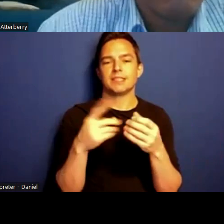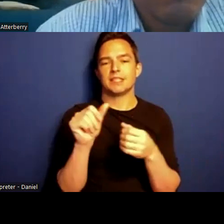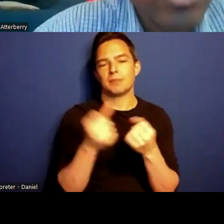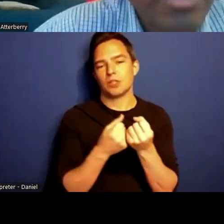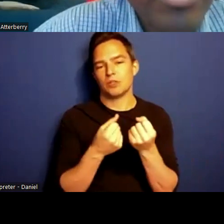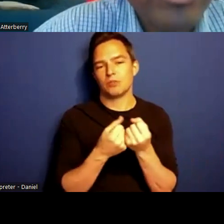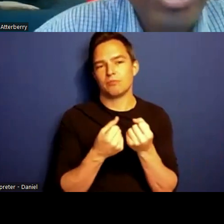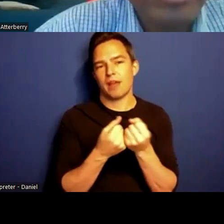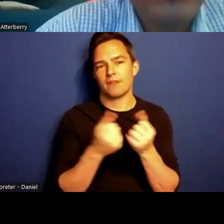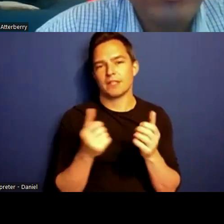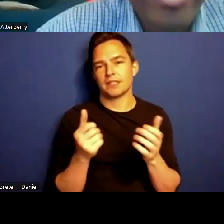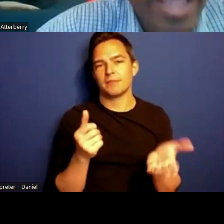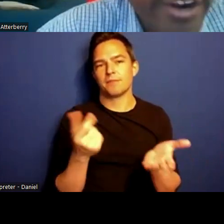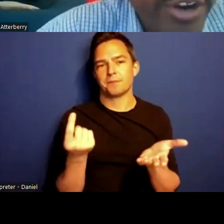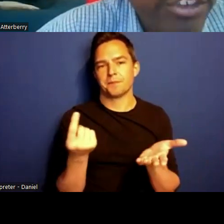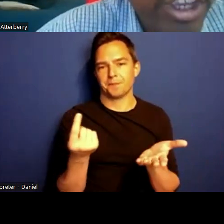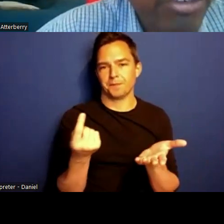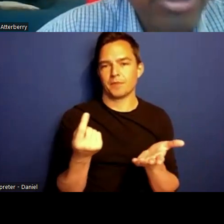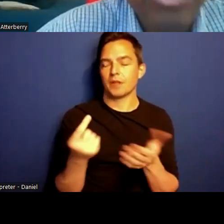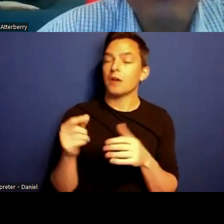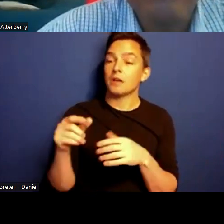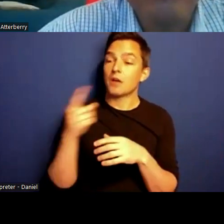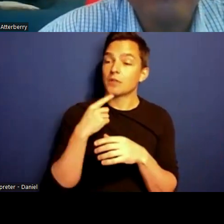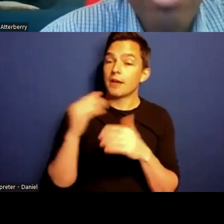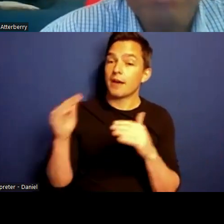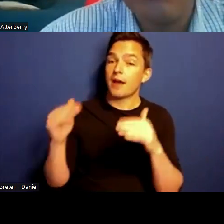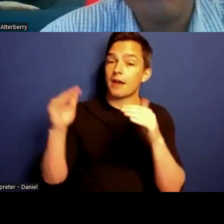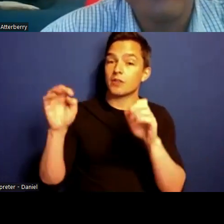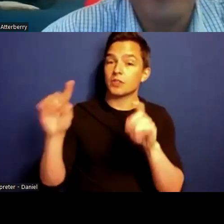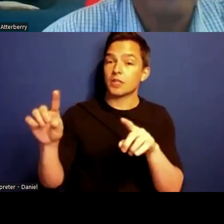(Matthew Atterberry) Let me say that higher education institutions should have more programs